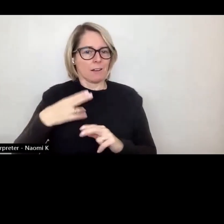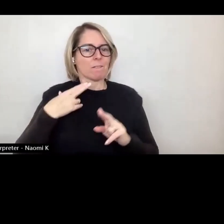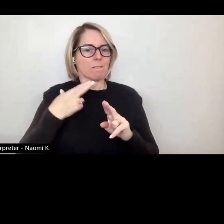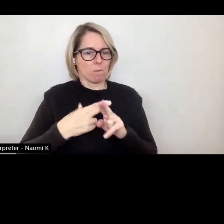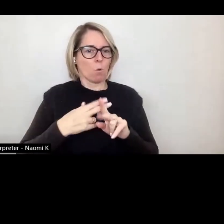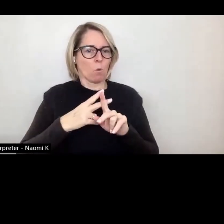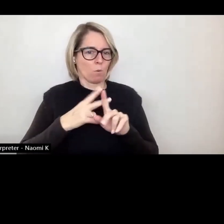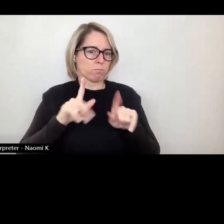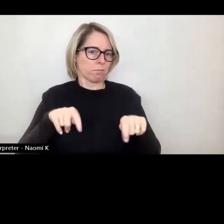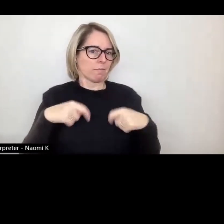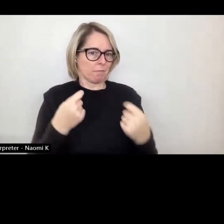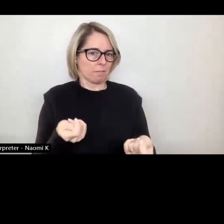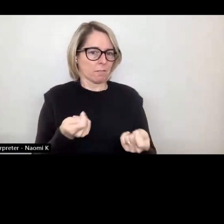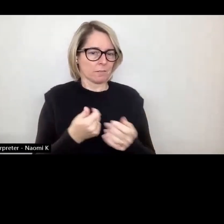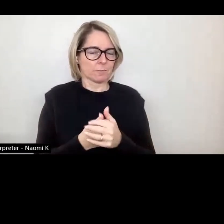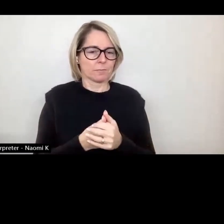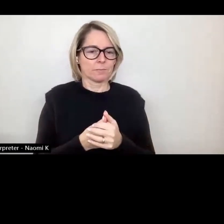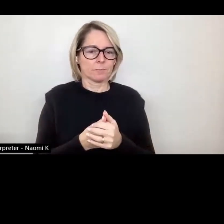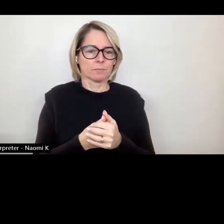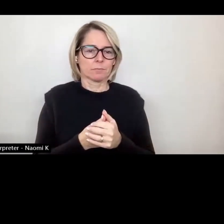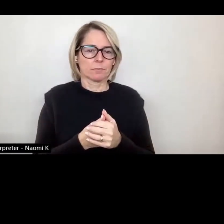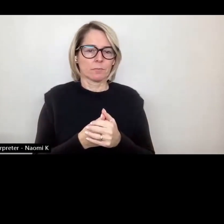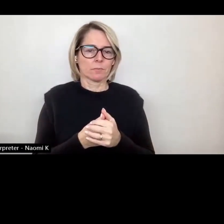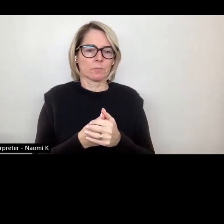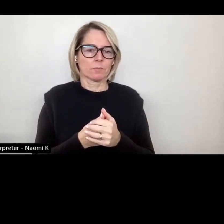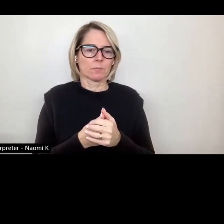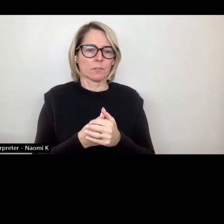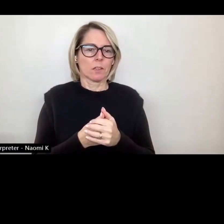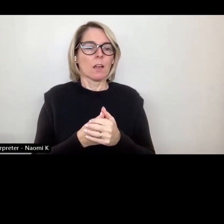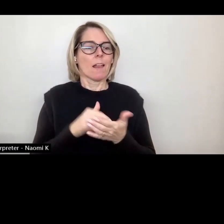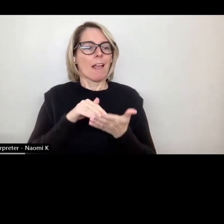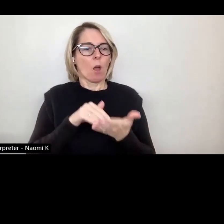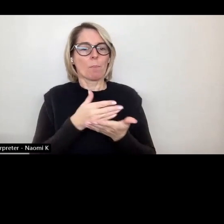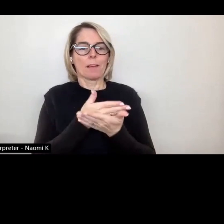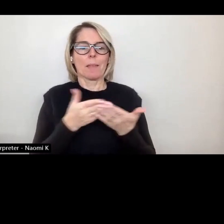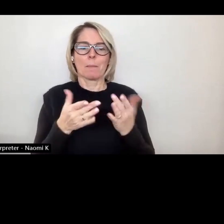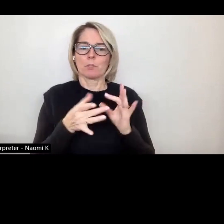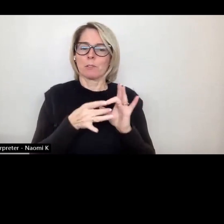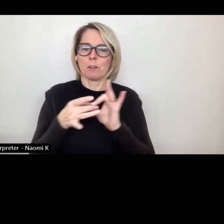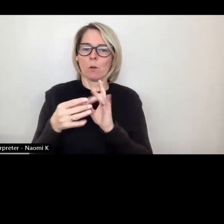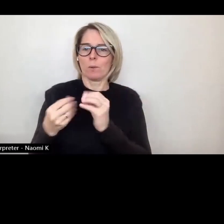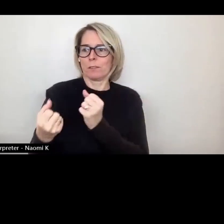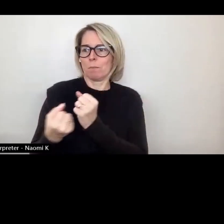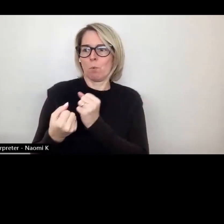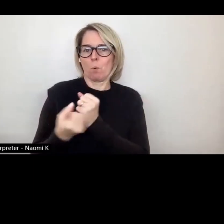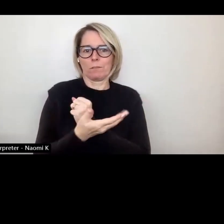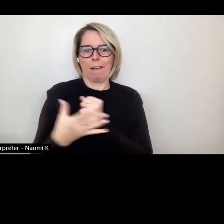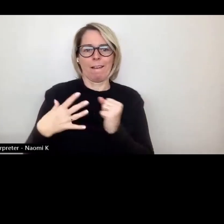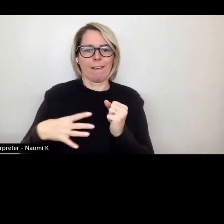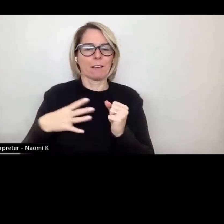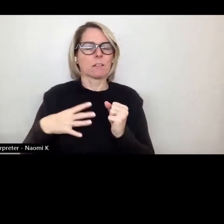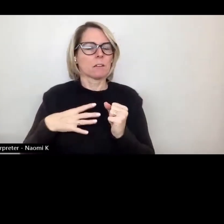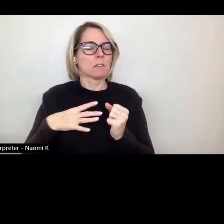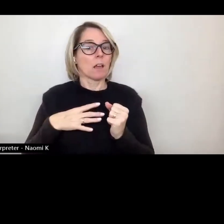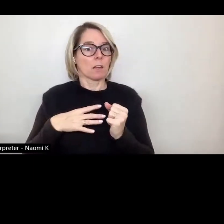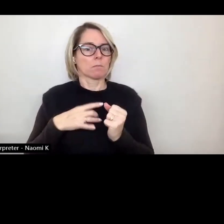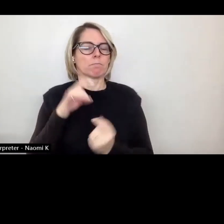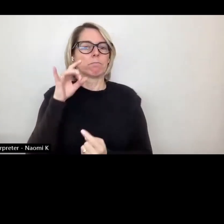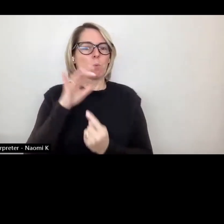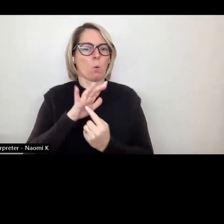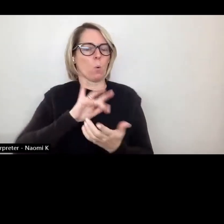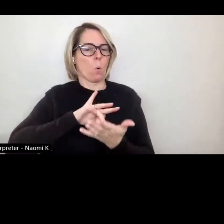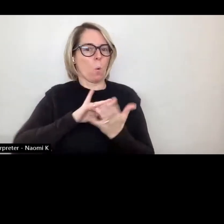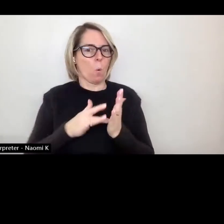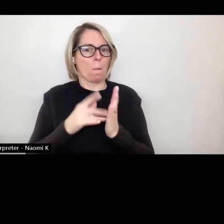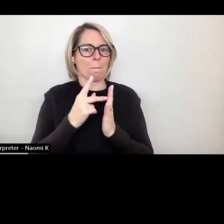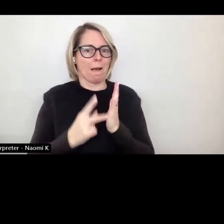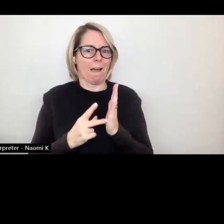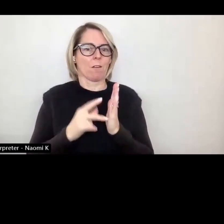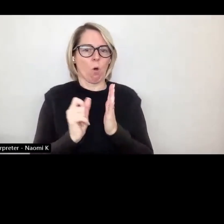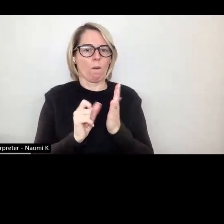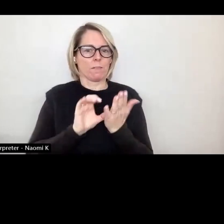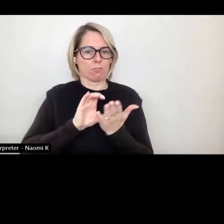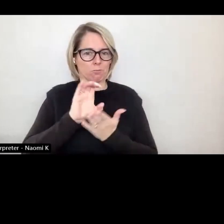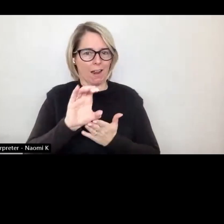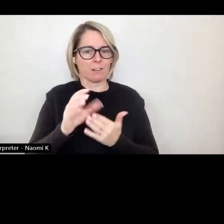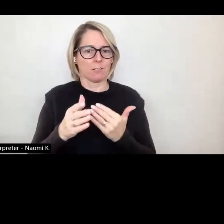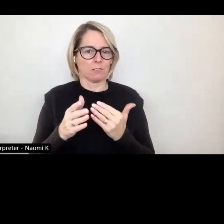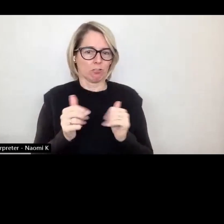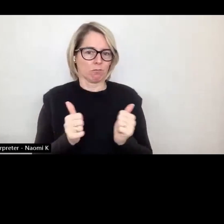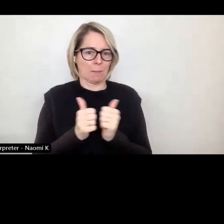That is a core element of what we are looking for through this Grant Agreement but we do not have an idea of a set number of carers in any given service area.